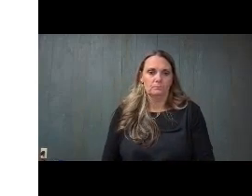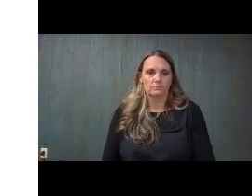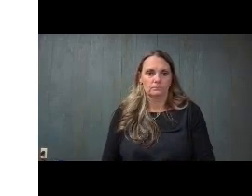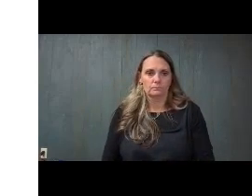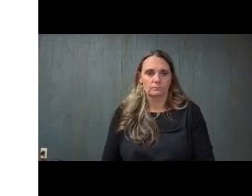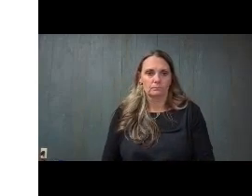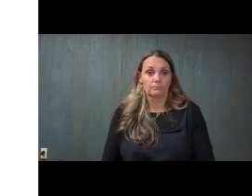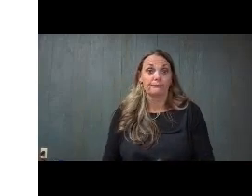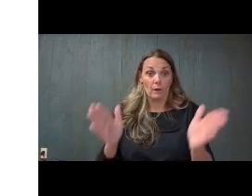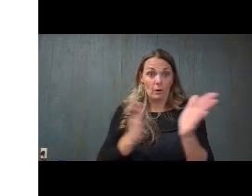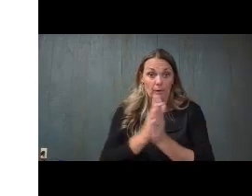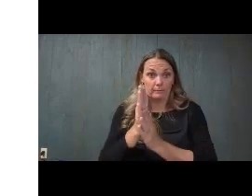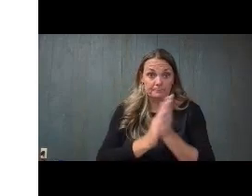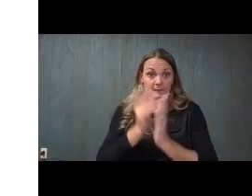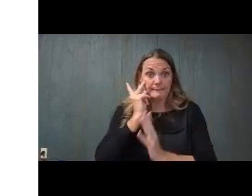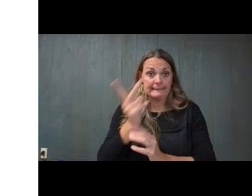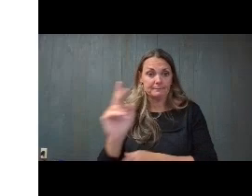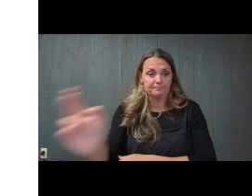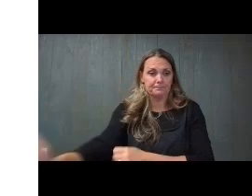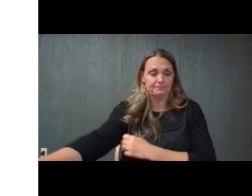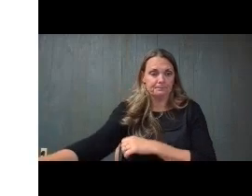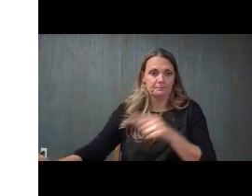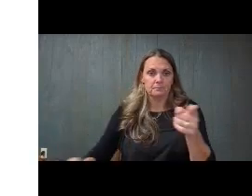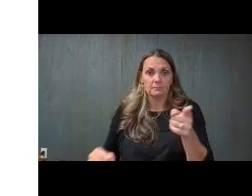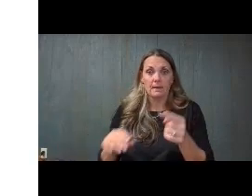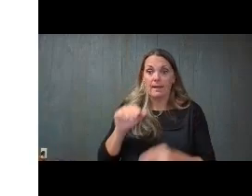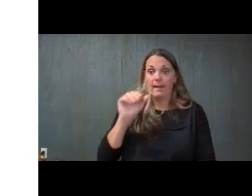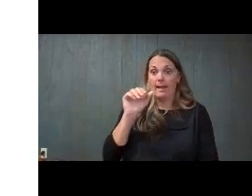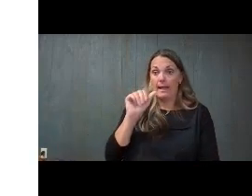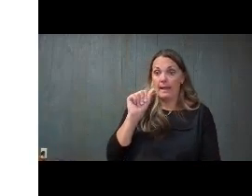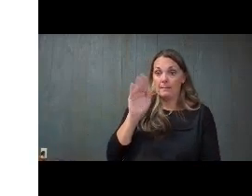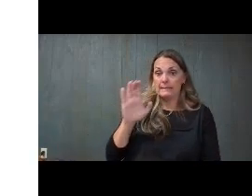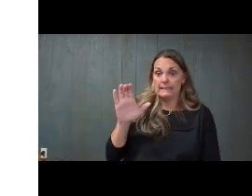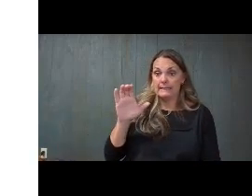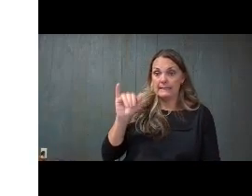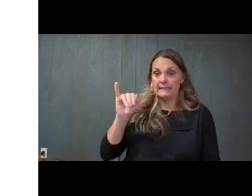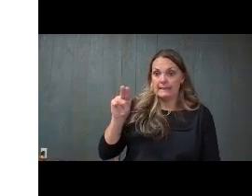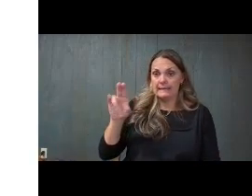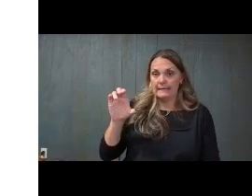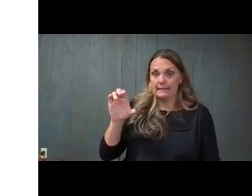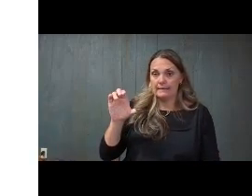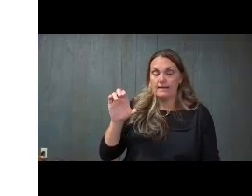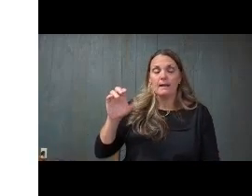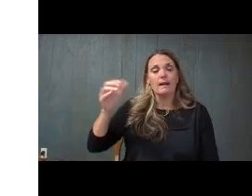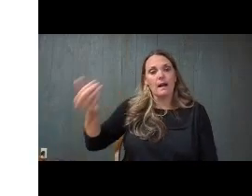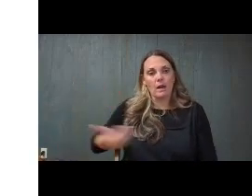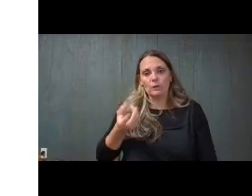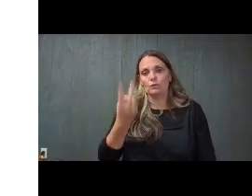Okay, so you can see here that ABC Inc is hiring two full time employees in year one,